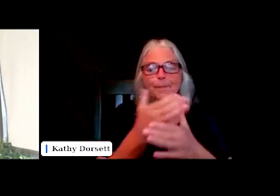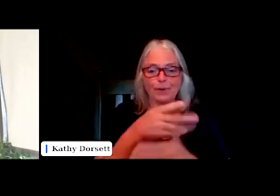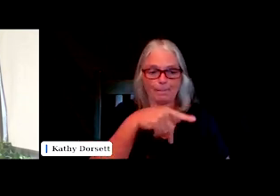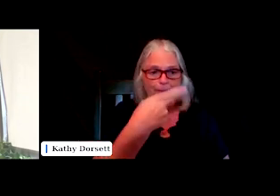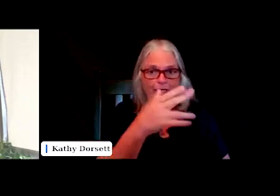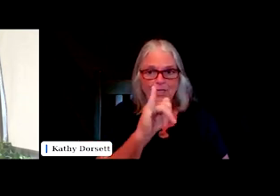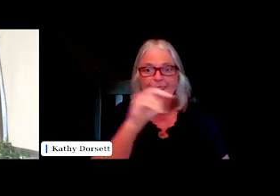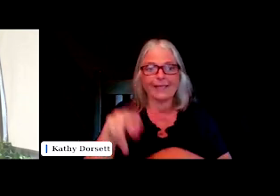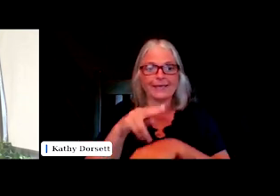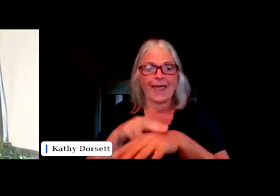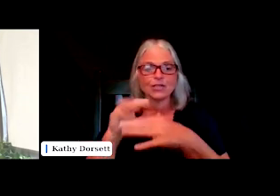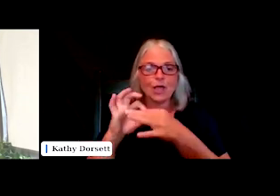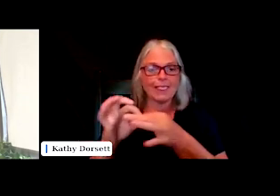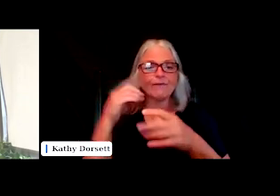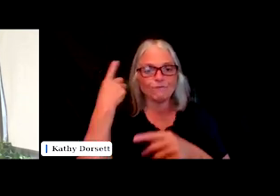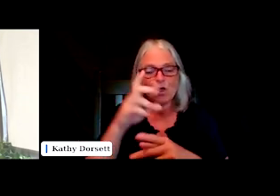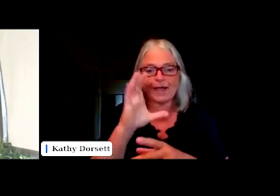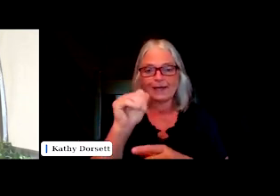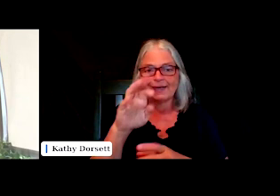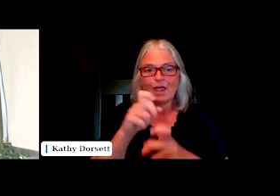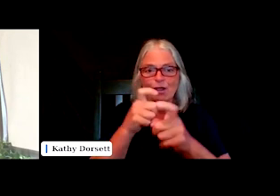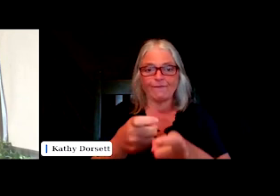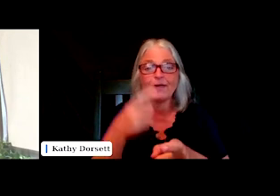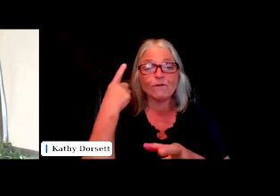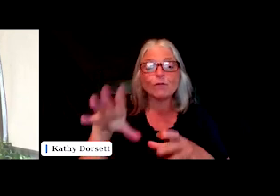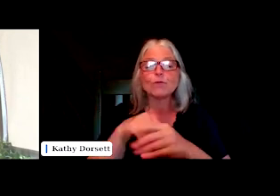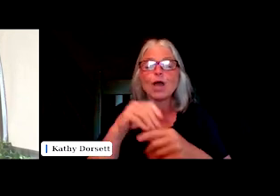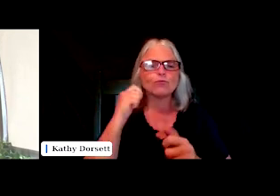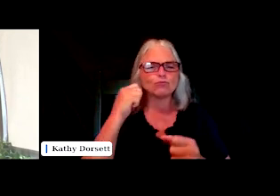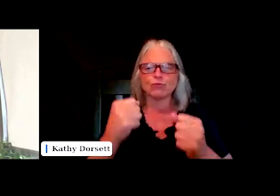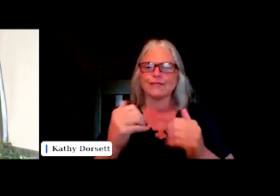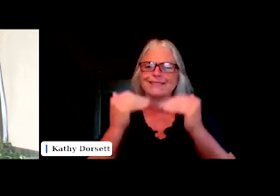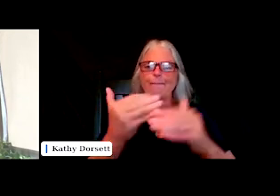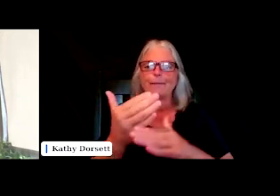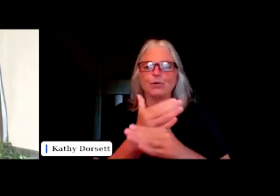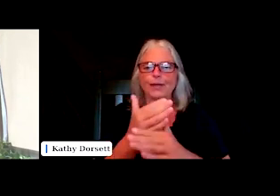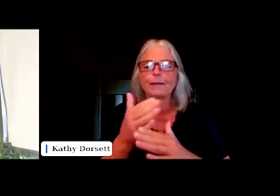And it serves as a bold step towards strengthening the relationship between these essential caregivers.